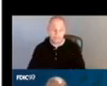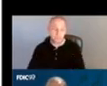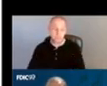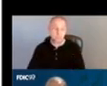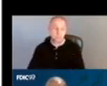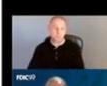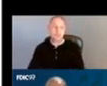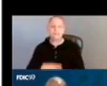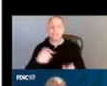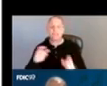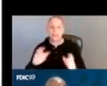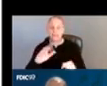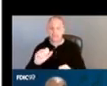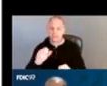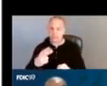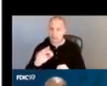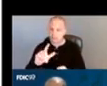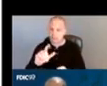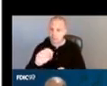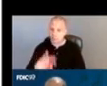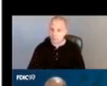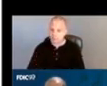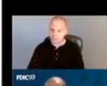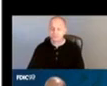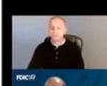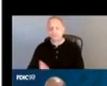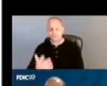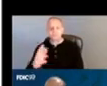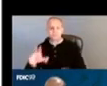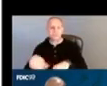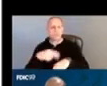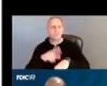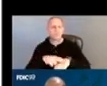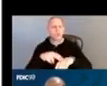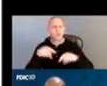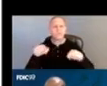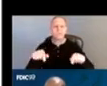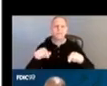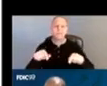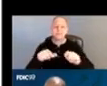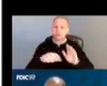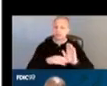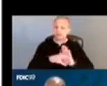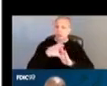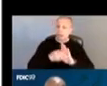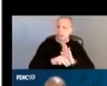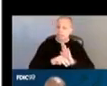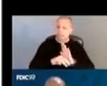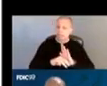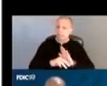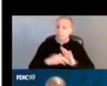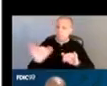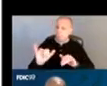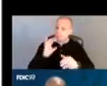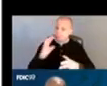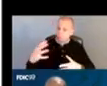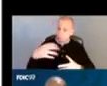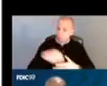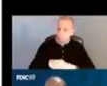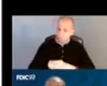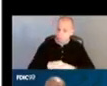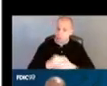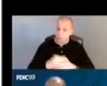Managing cash flow. Of course, this curriculum also includes the participant guide, instructor